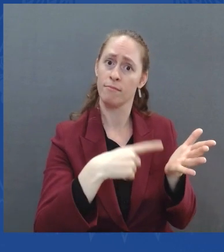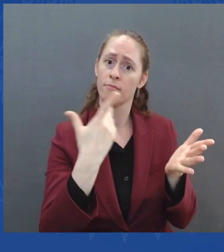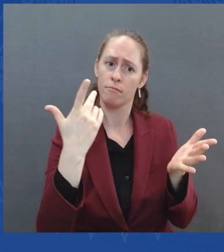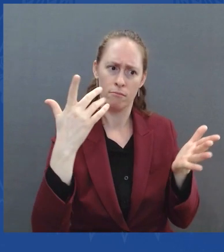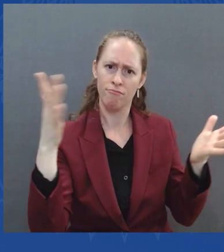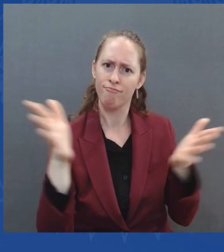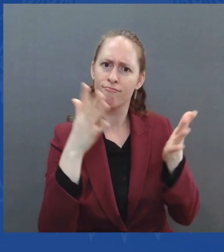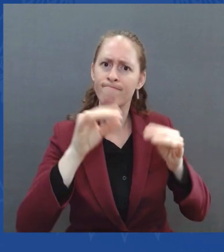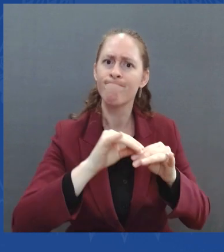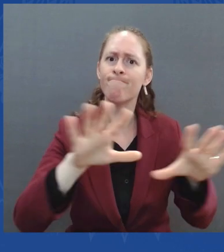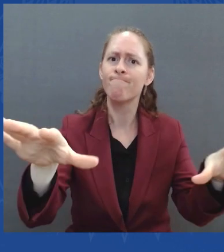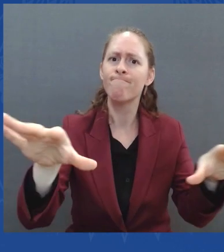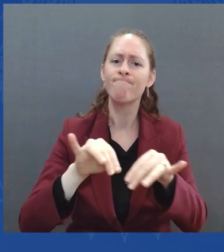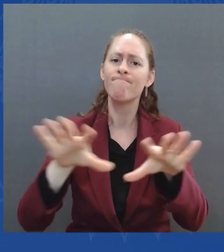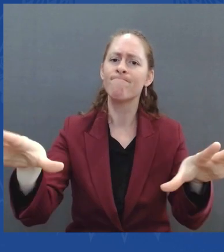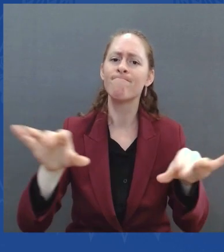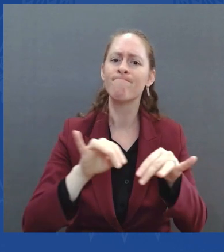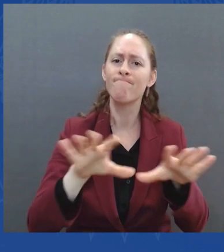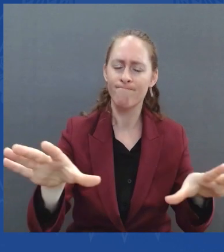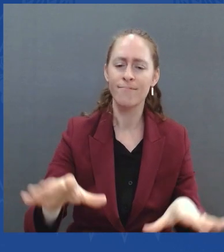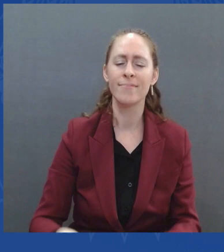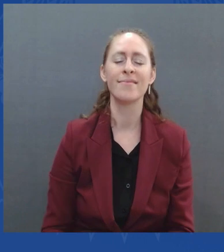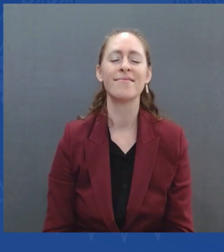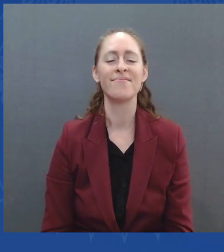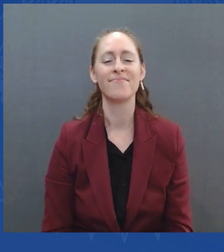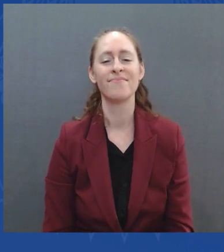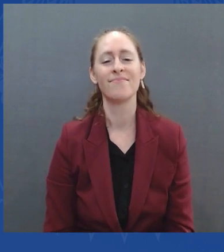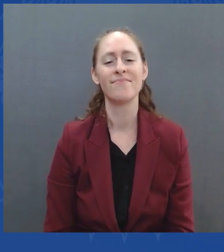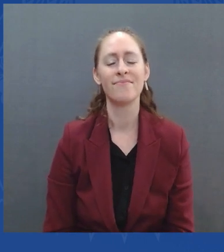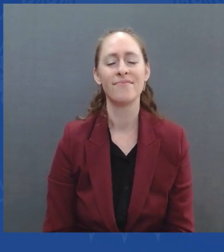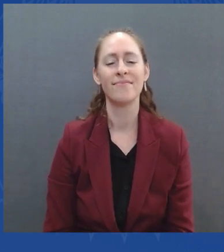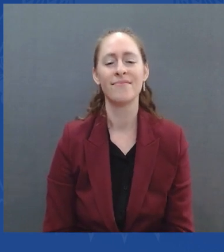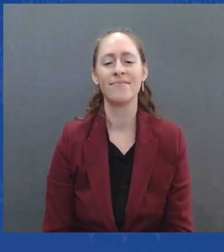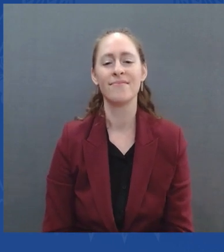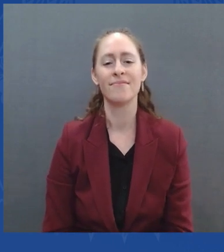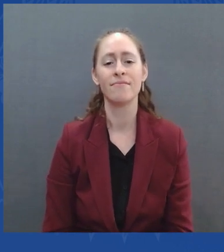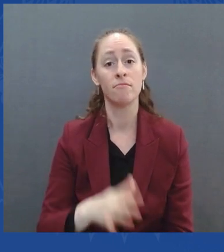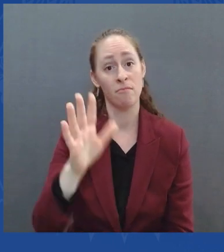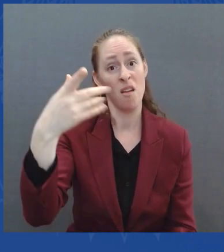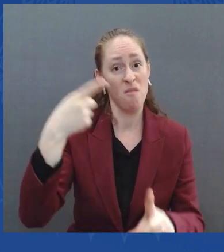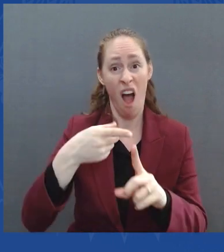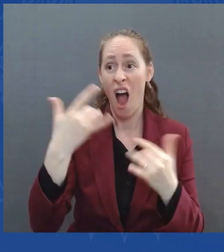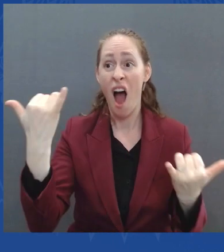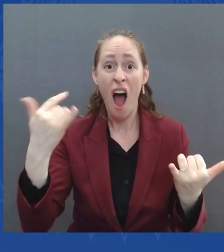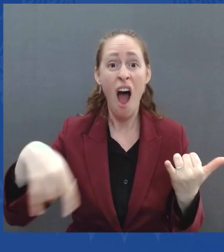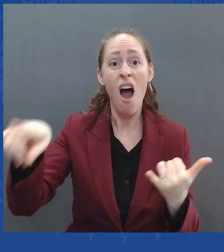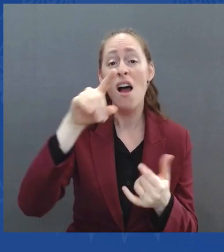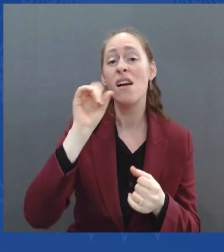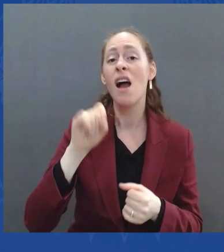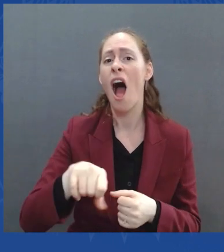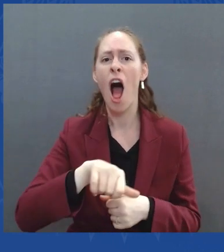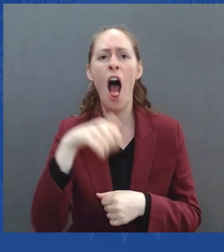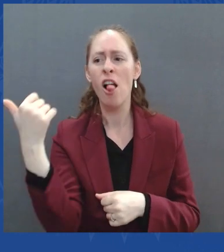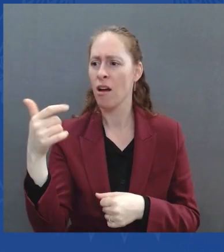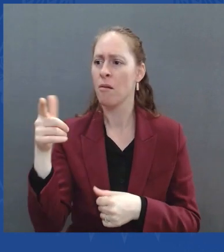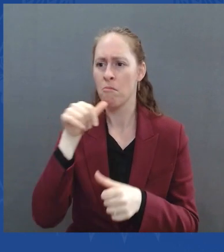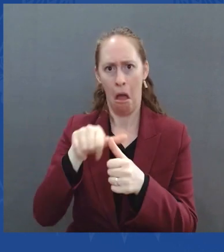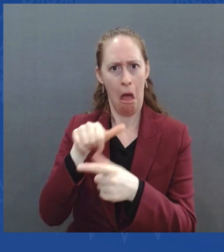this sounds silly -- but expressly prohibiting the opening of mail that belonged to somebody else. And beyond those rights and freedoms,